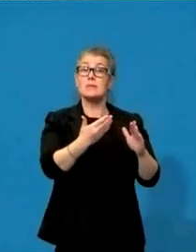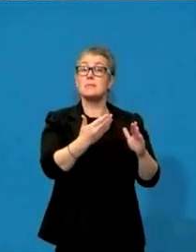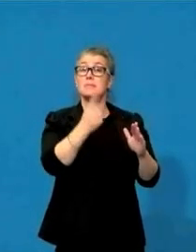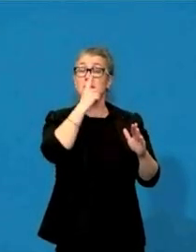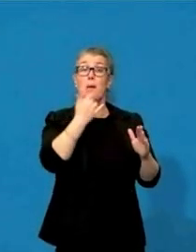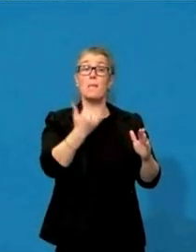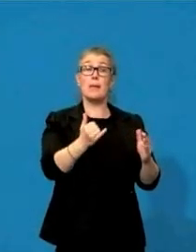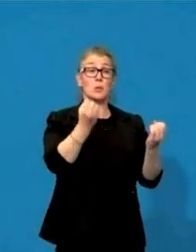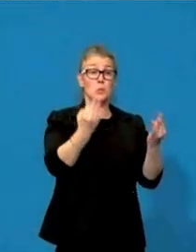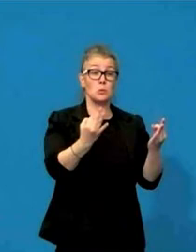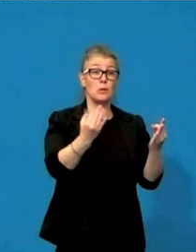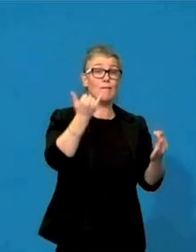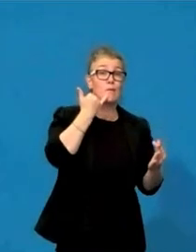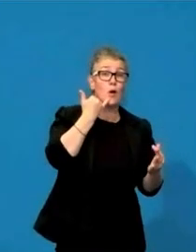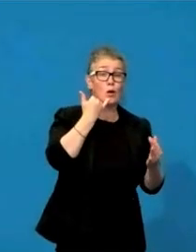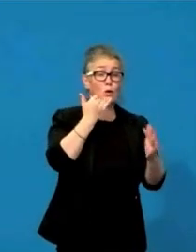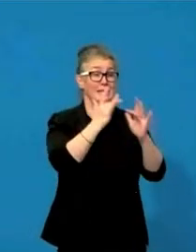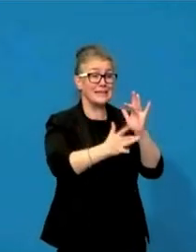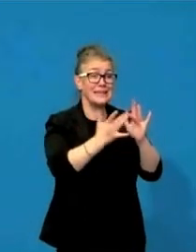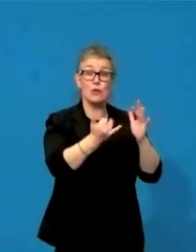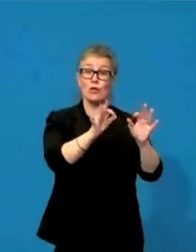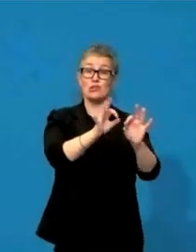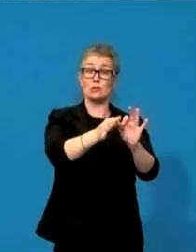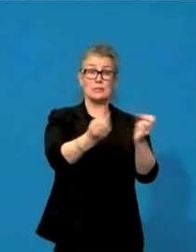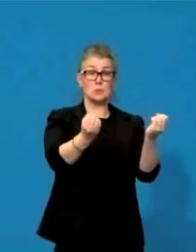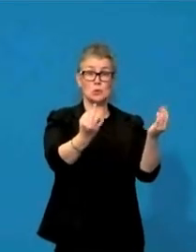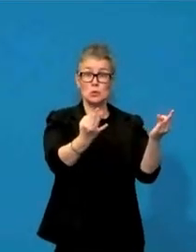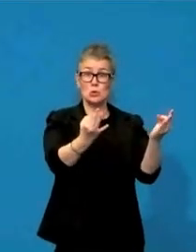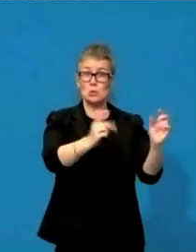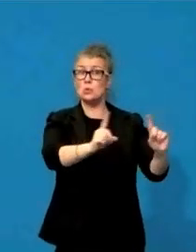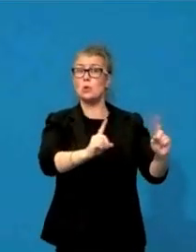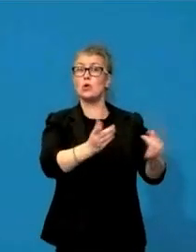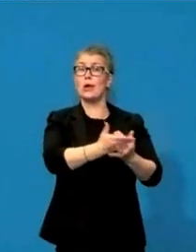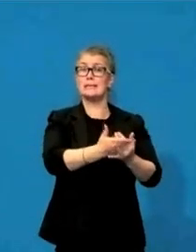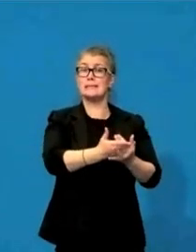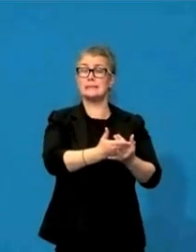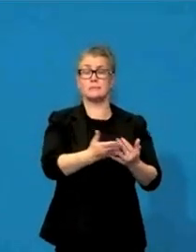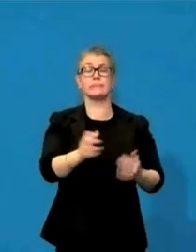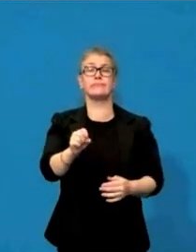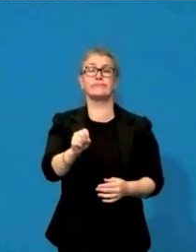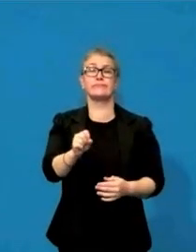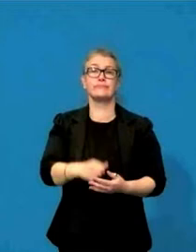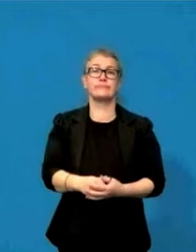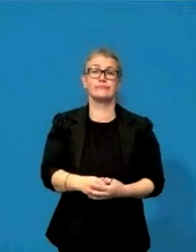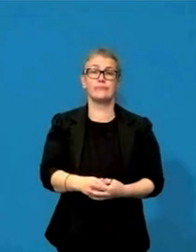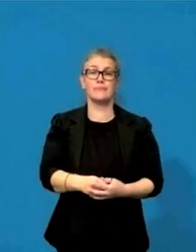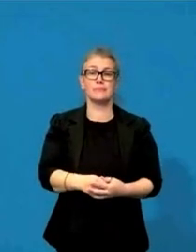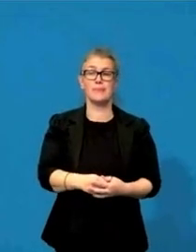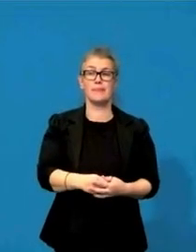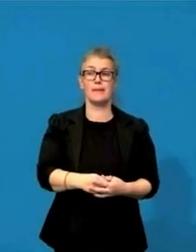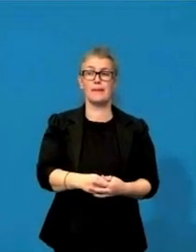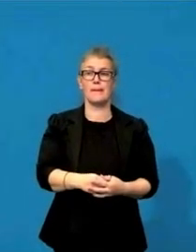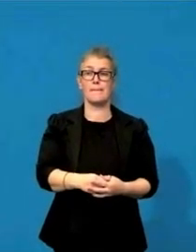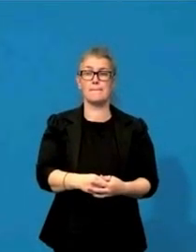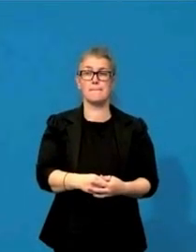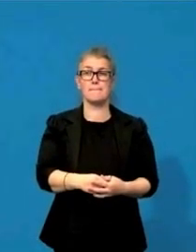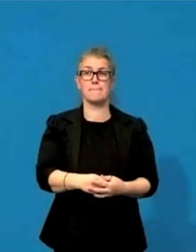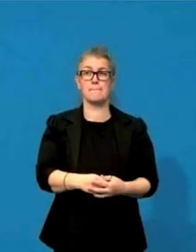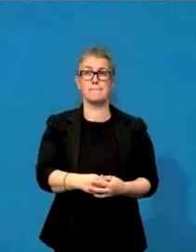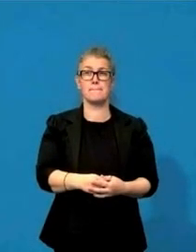interpreters? TOPSY JACKAMARRA: Yeah, there's - there's a lot of - so I've - I can